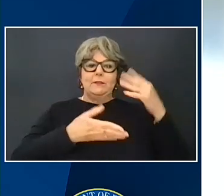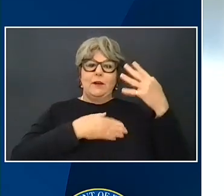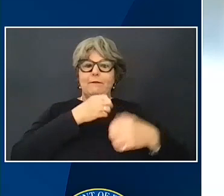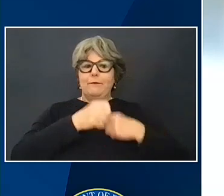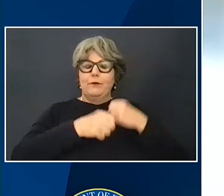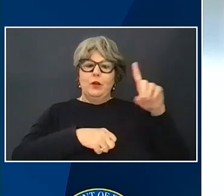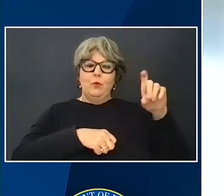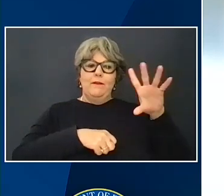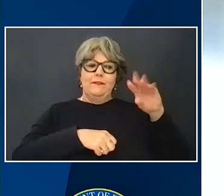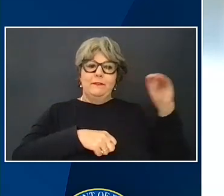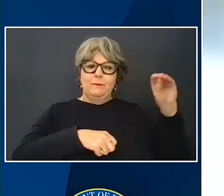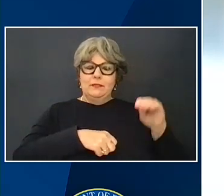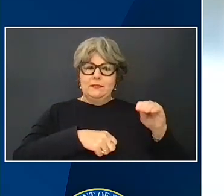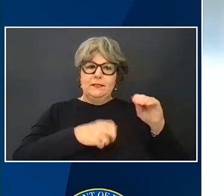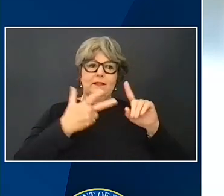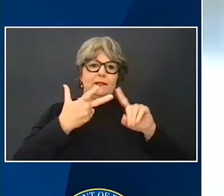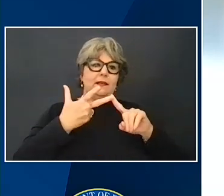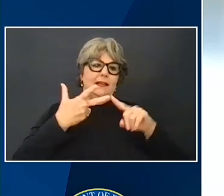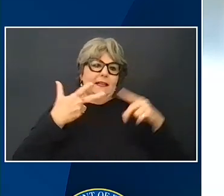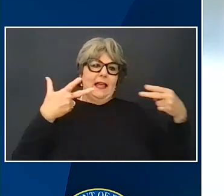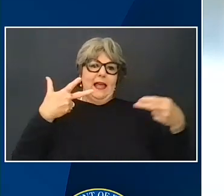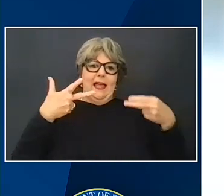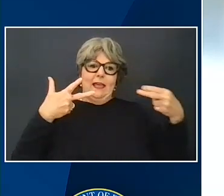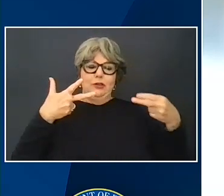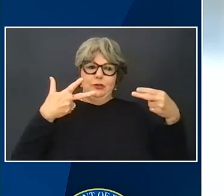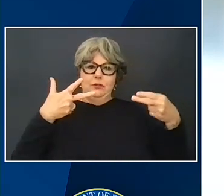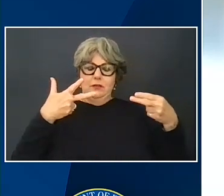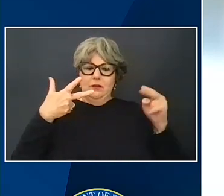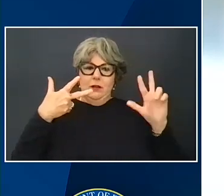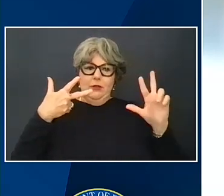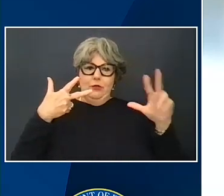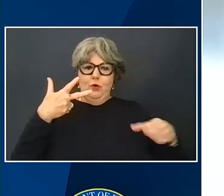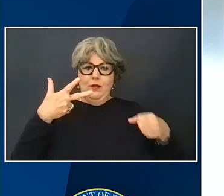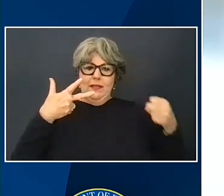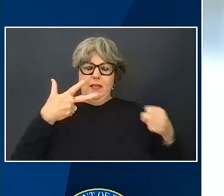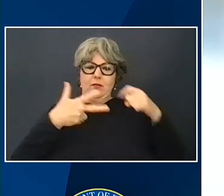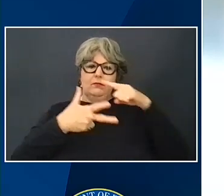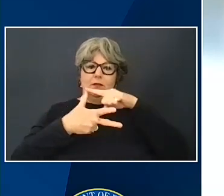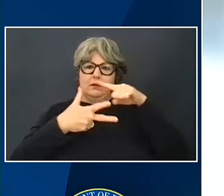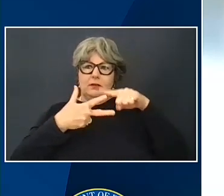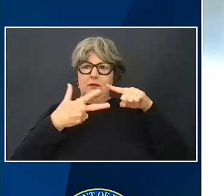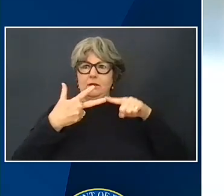And then you have the (h) with the three years. And I just want to ask, are those